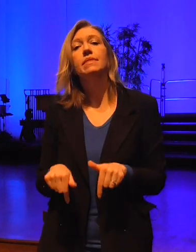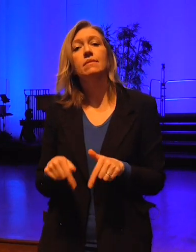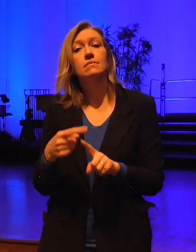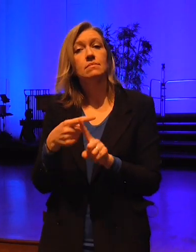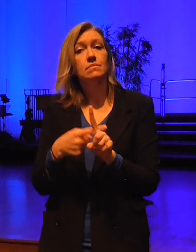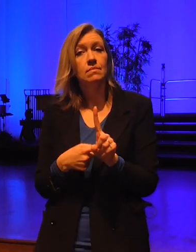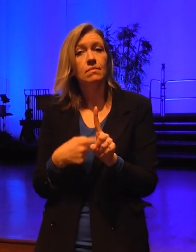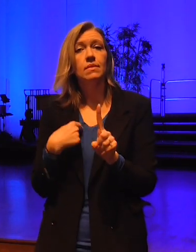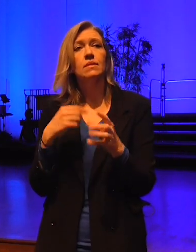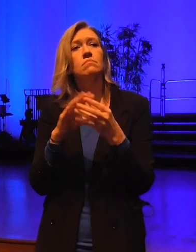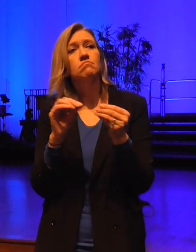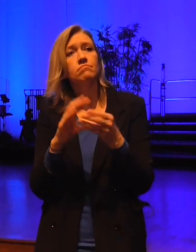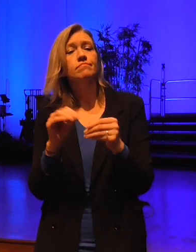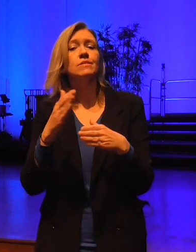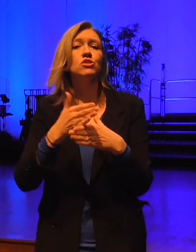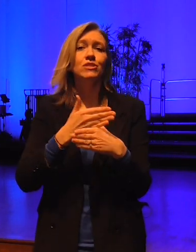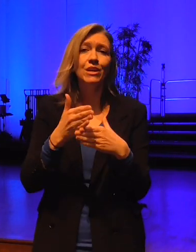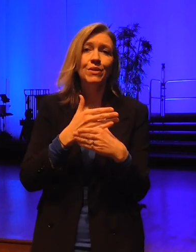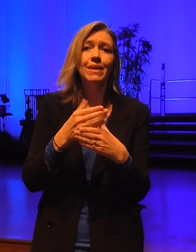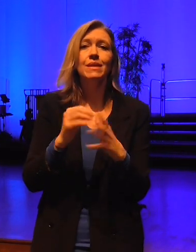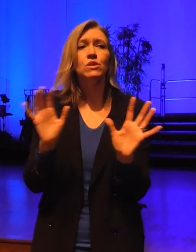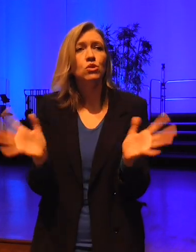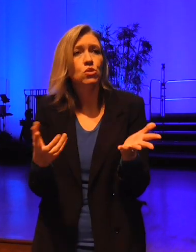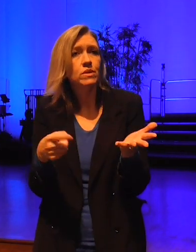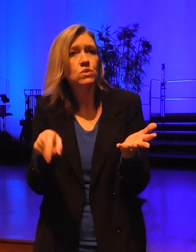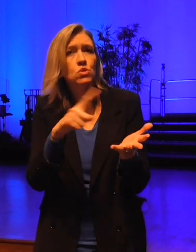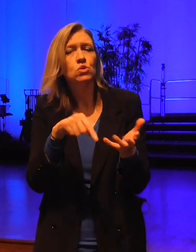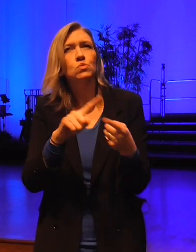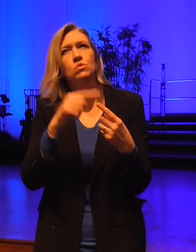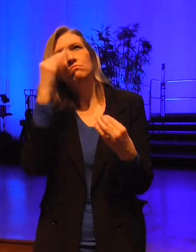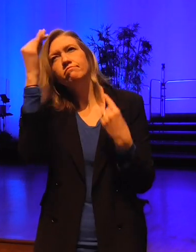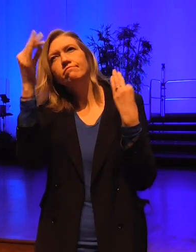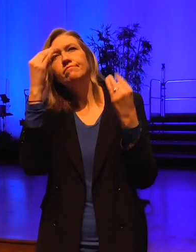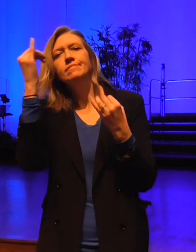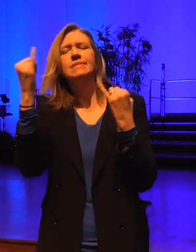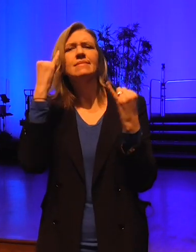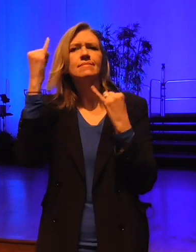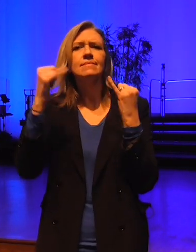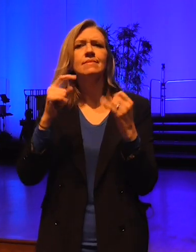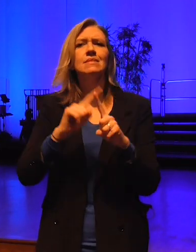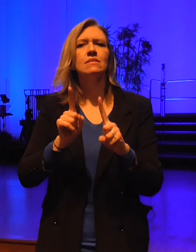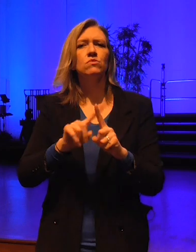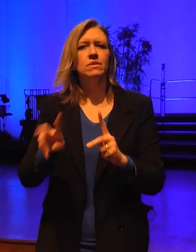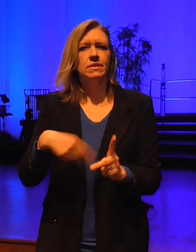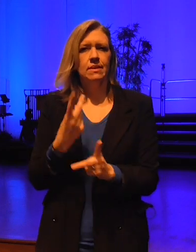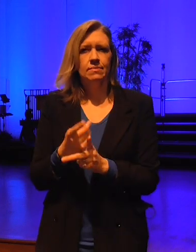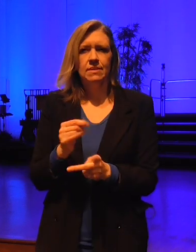encouraging you to articulate different kinds of affirmations we talked about the creative